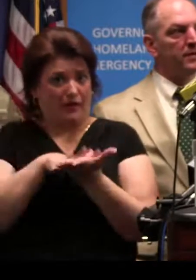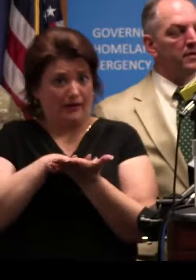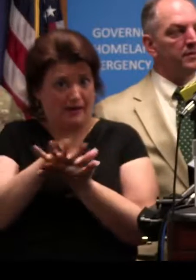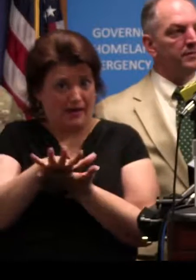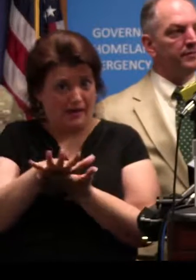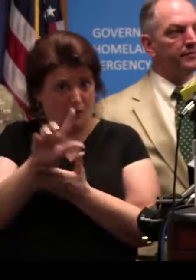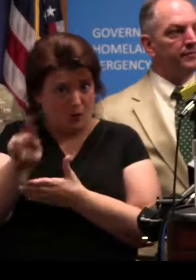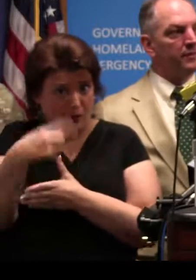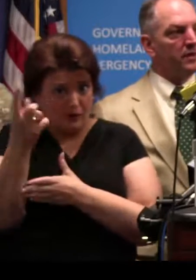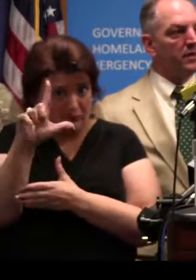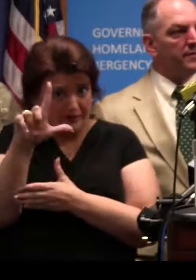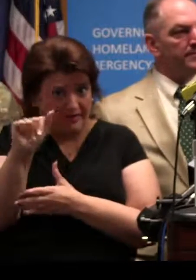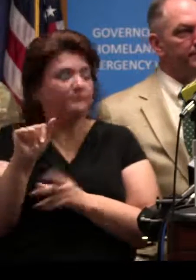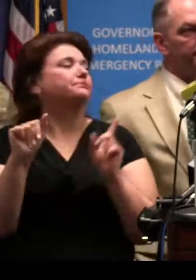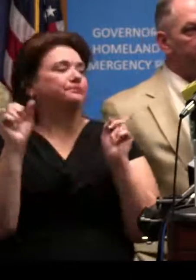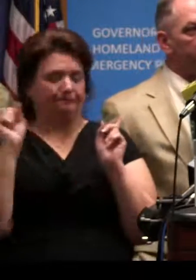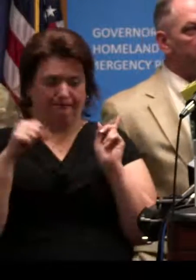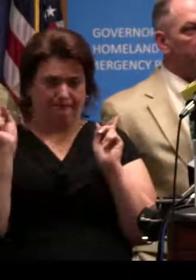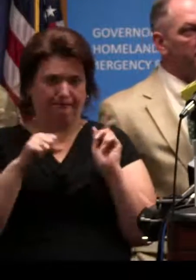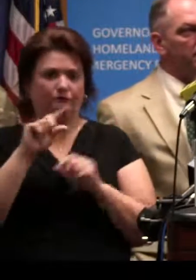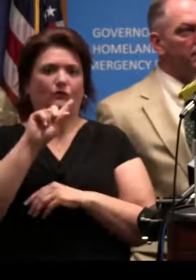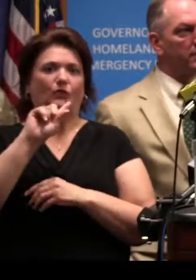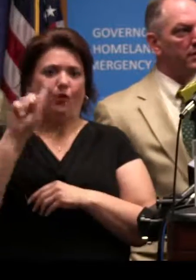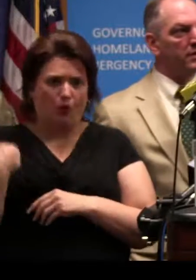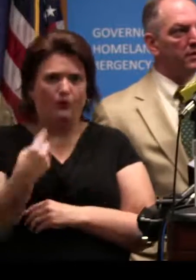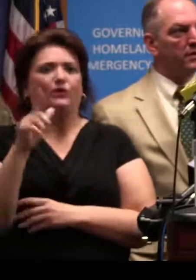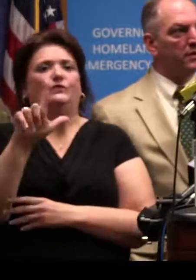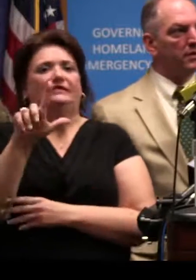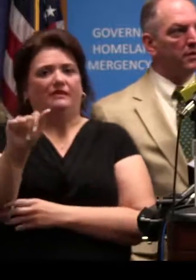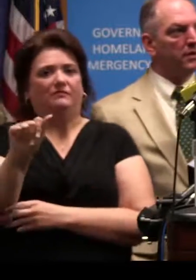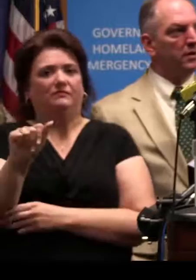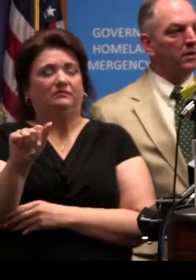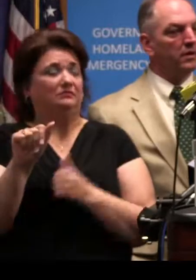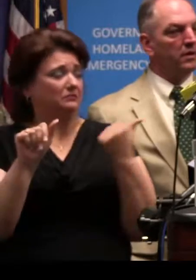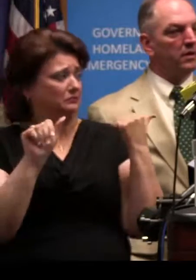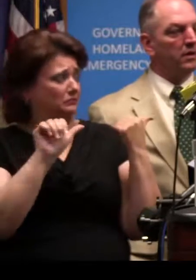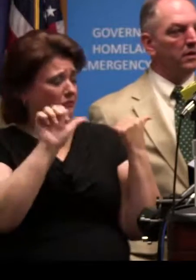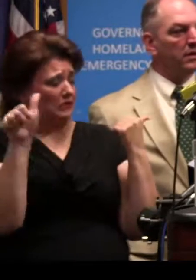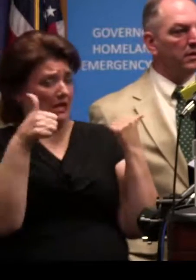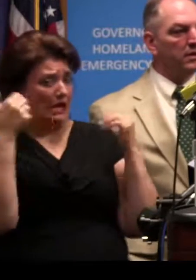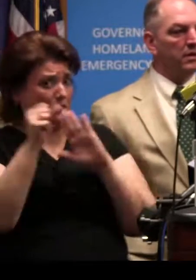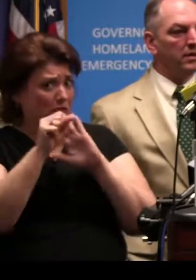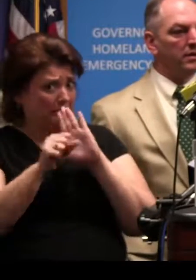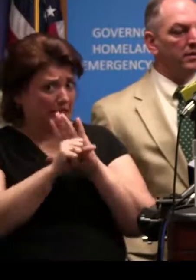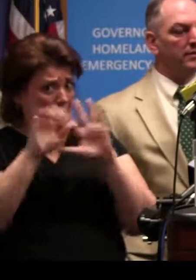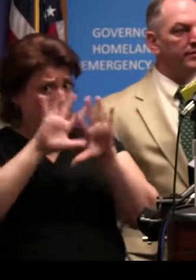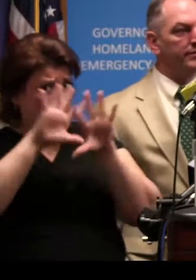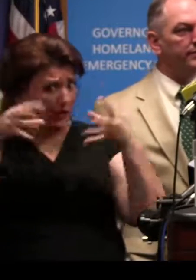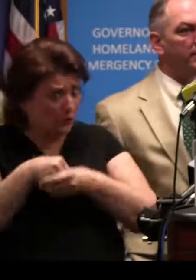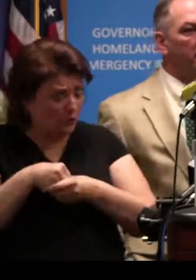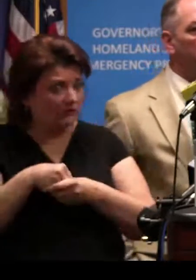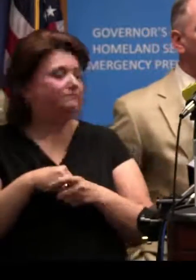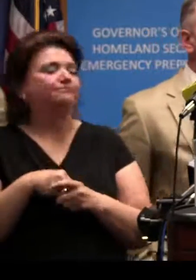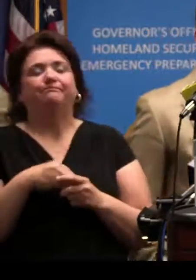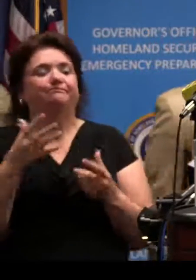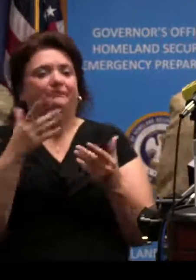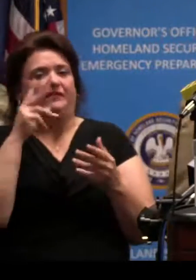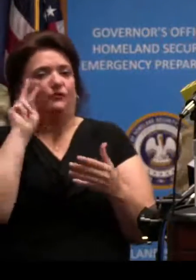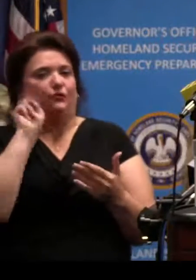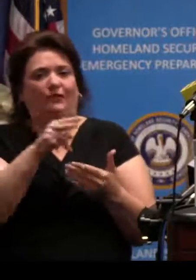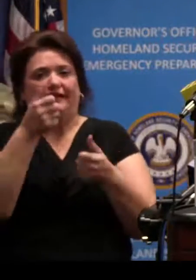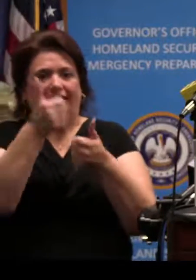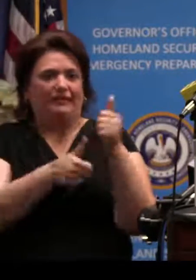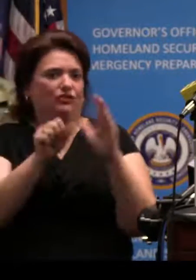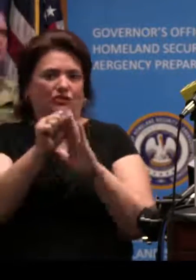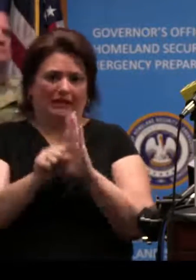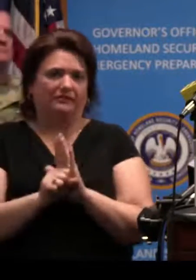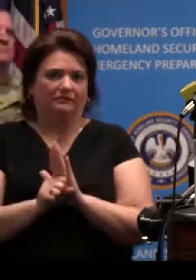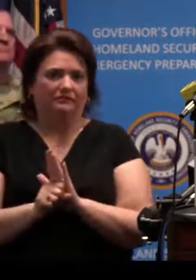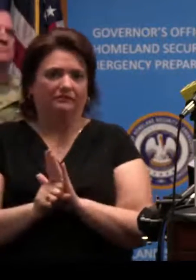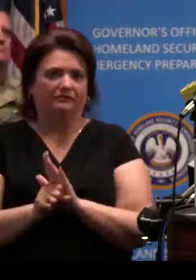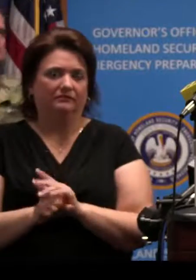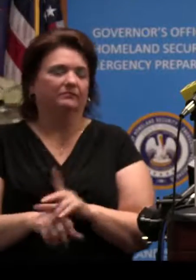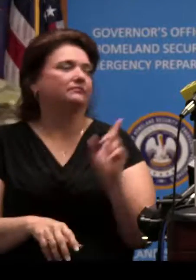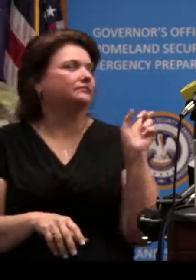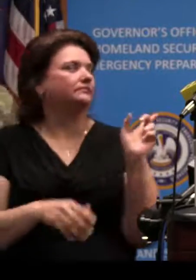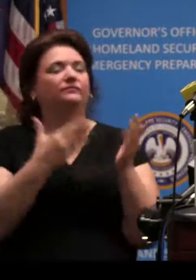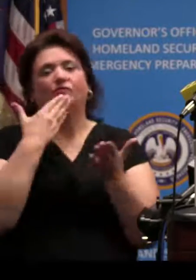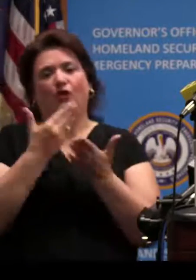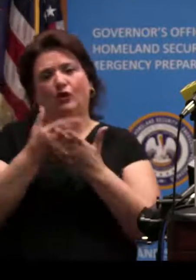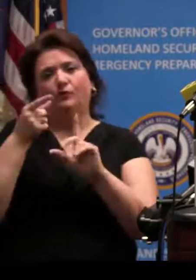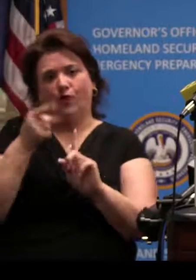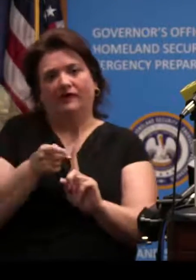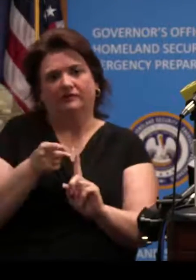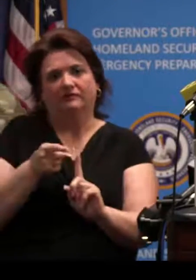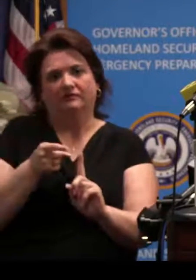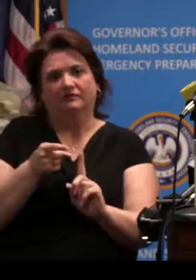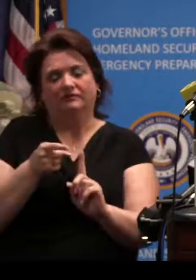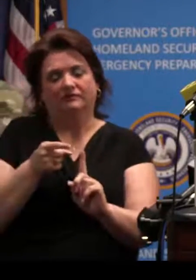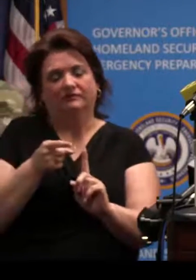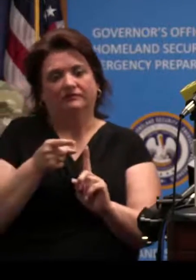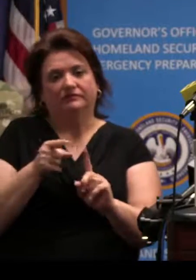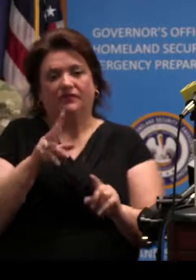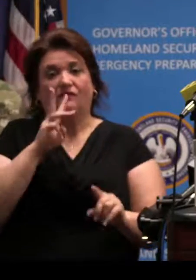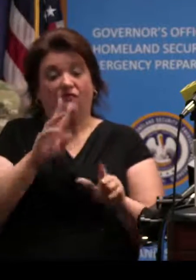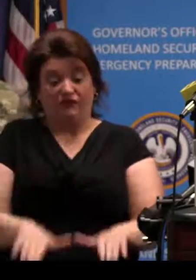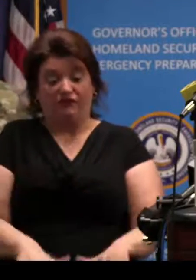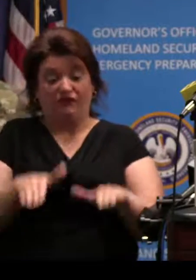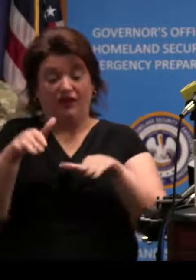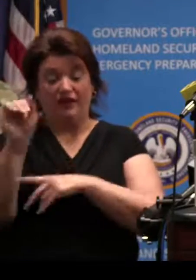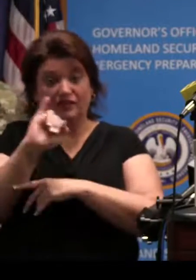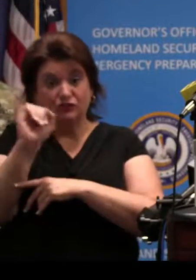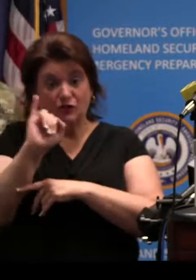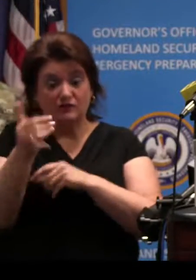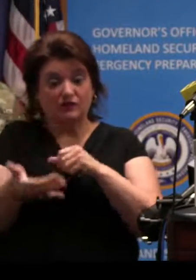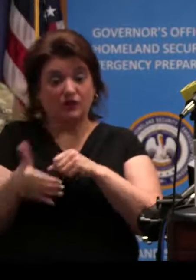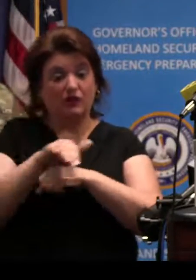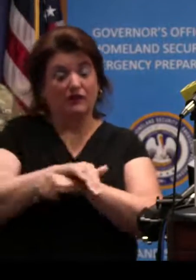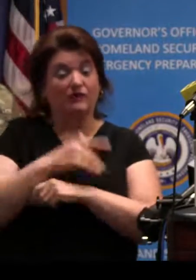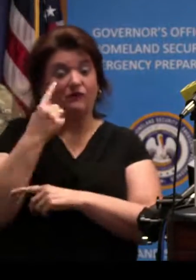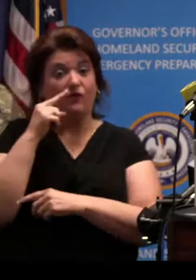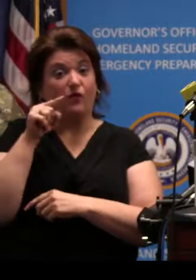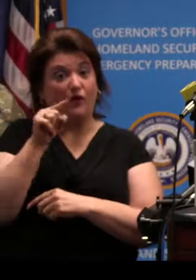insurance so that there is some coverage available to you through the flood